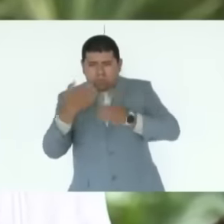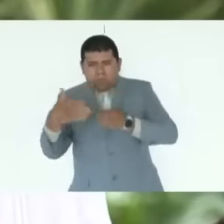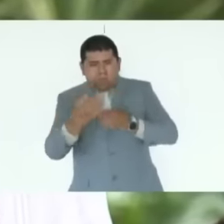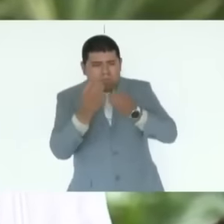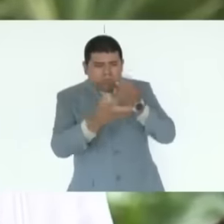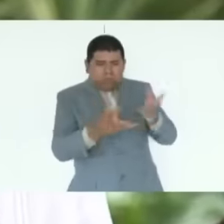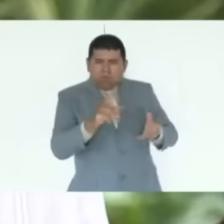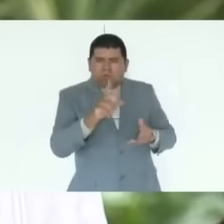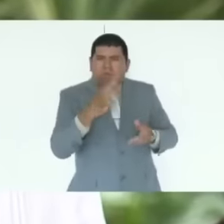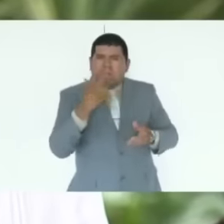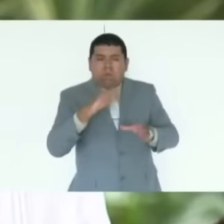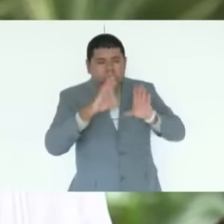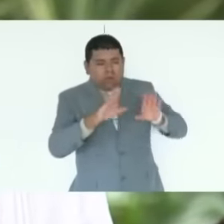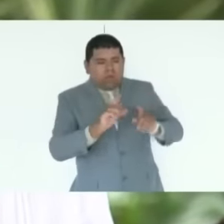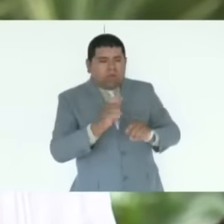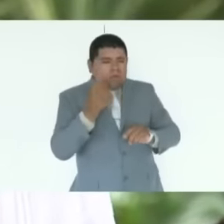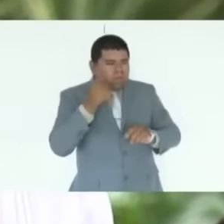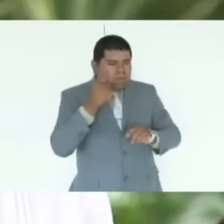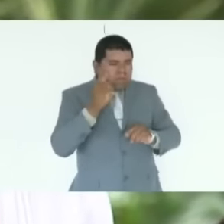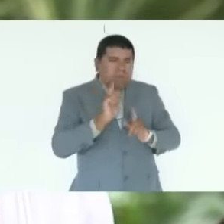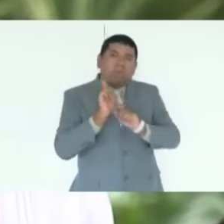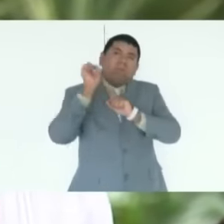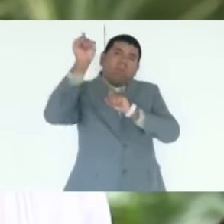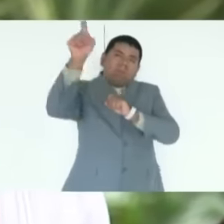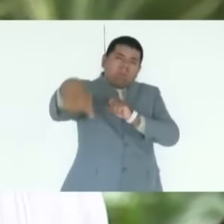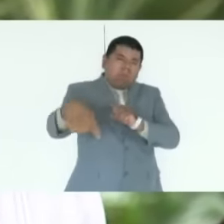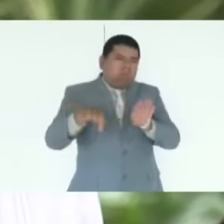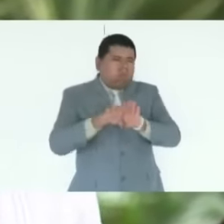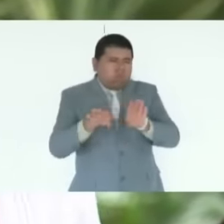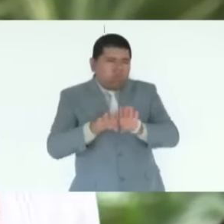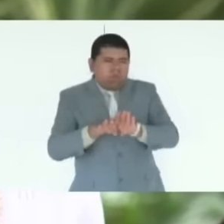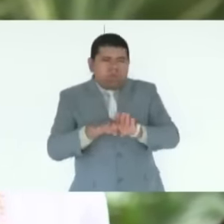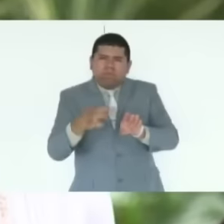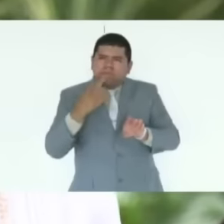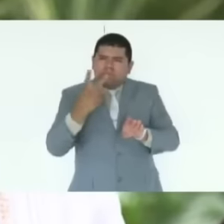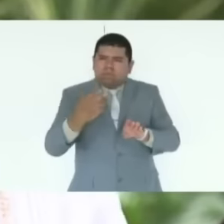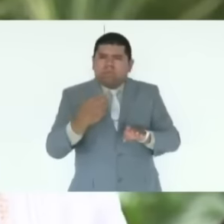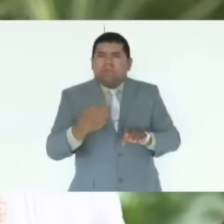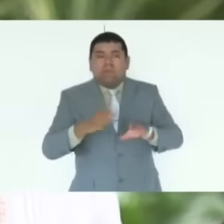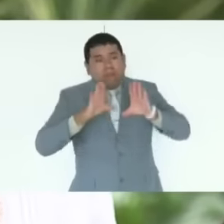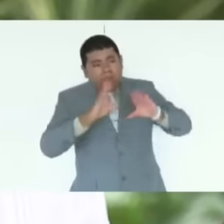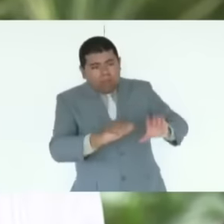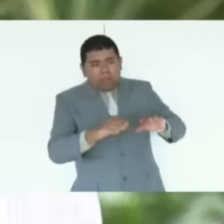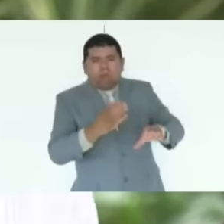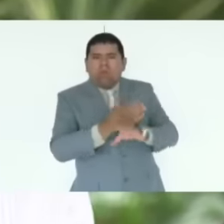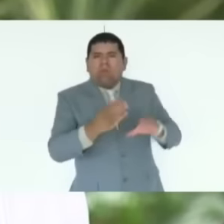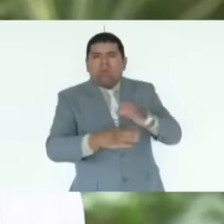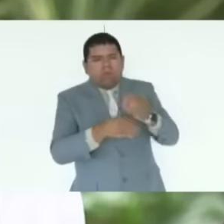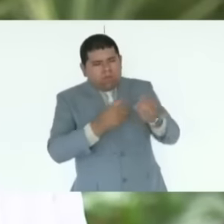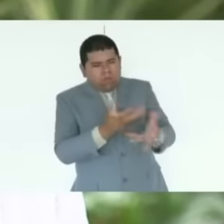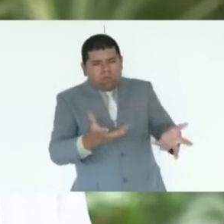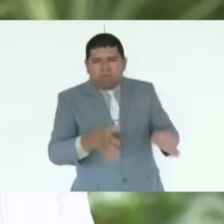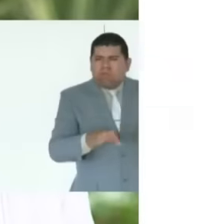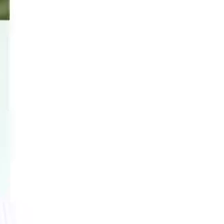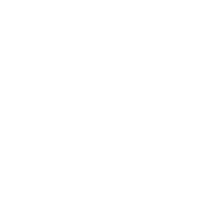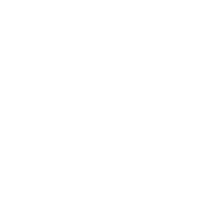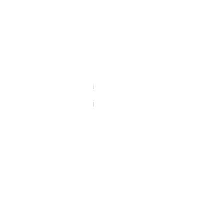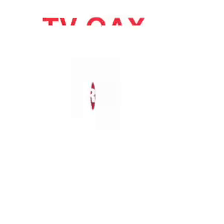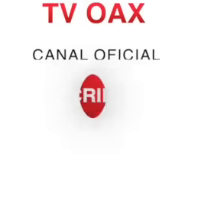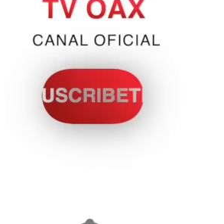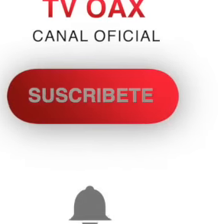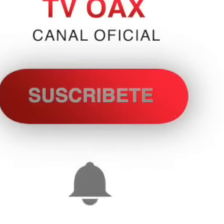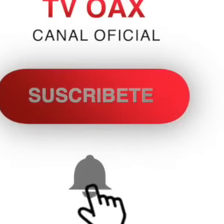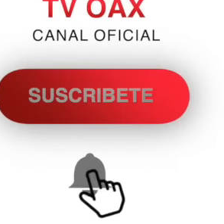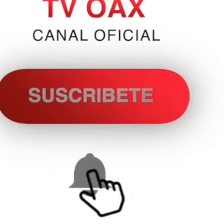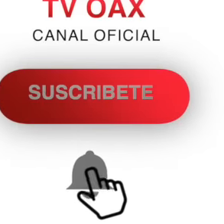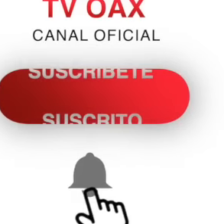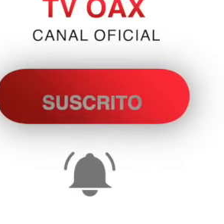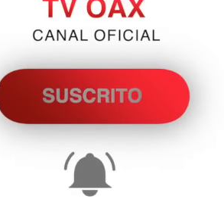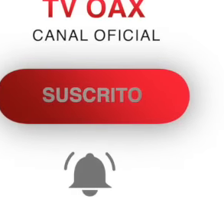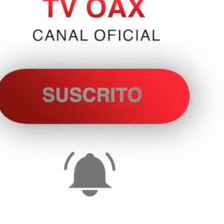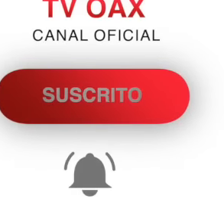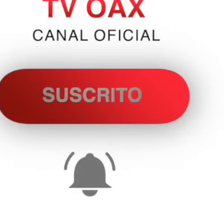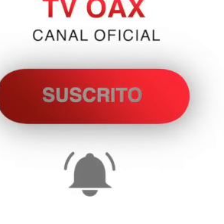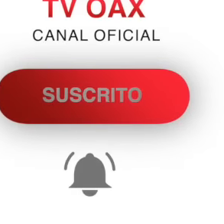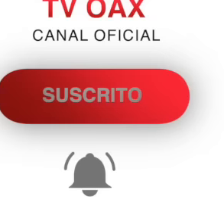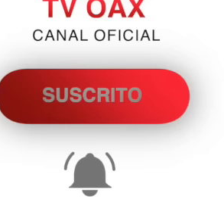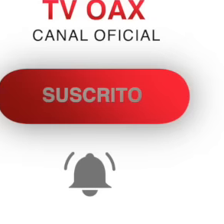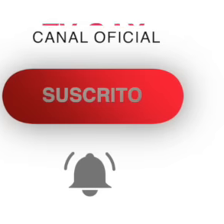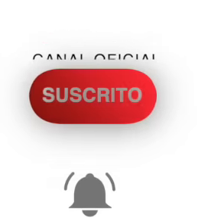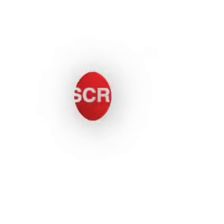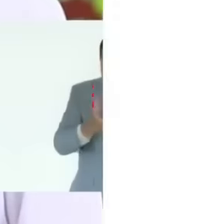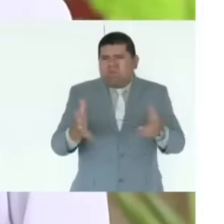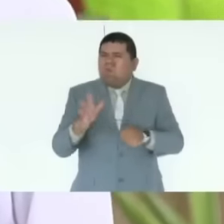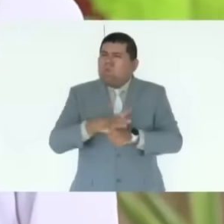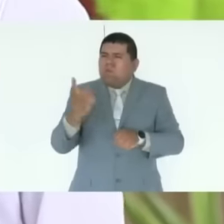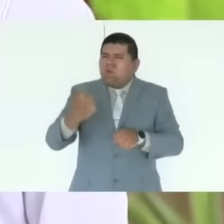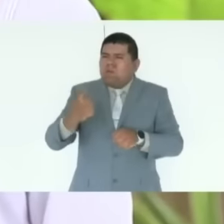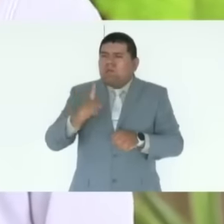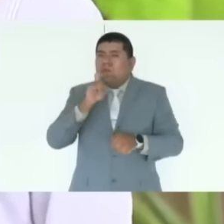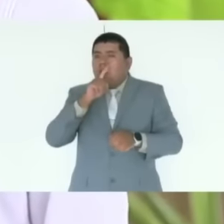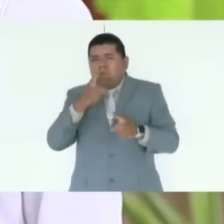fish fish ends if there was no water or fish because they stole the water and the